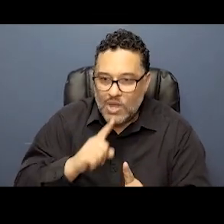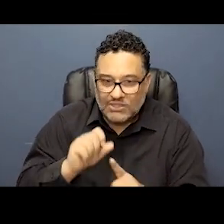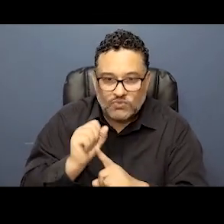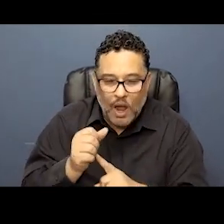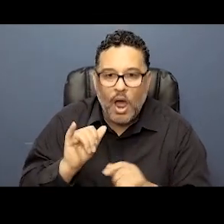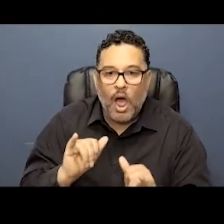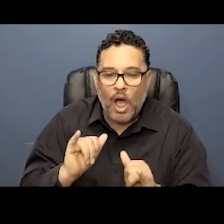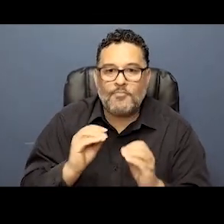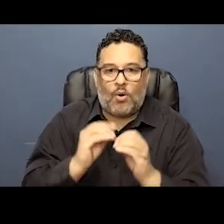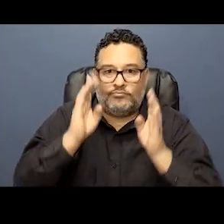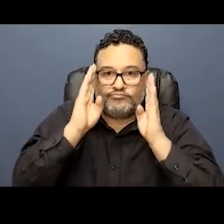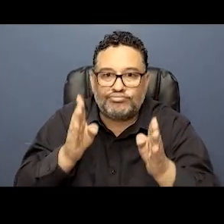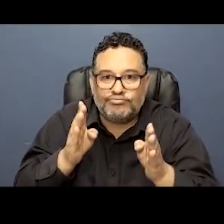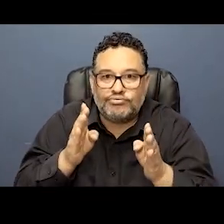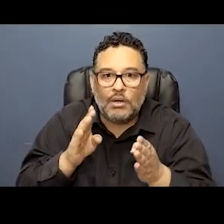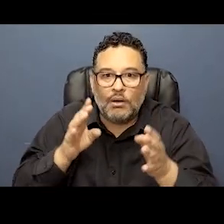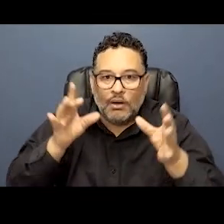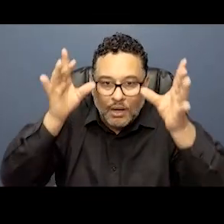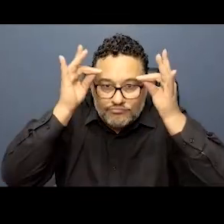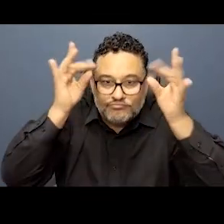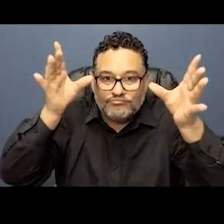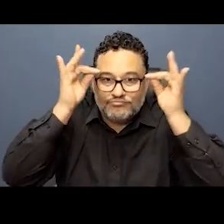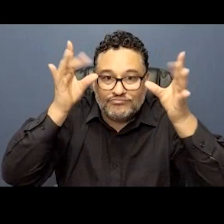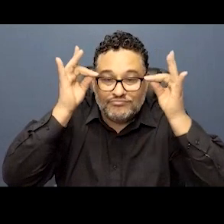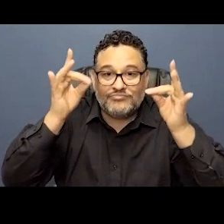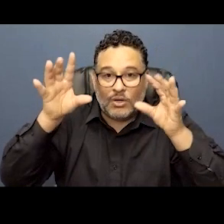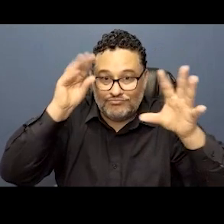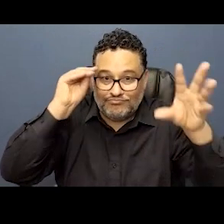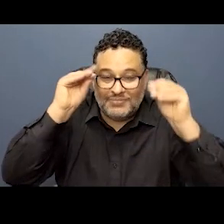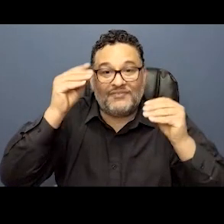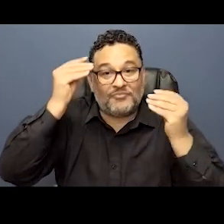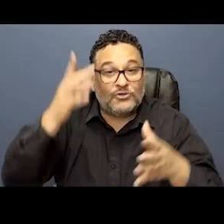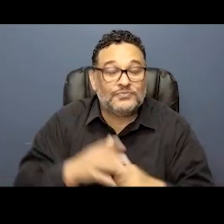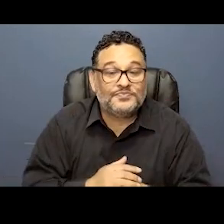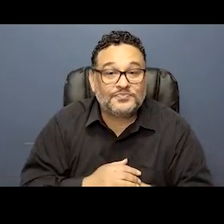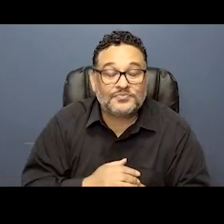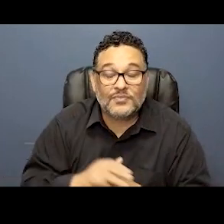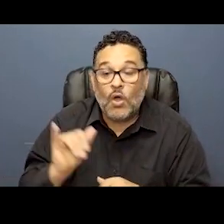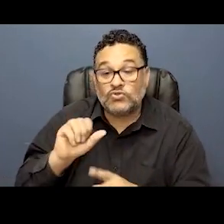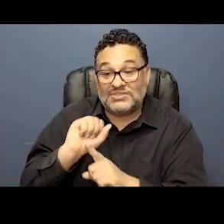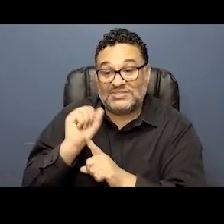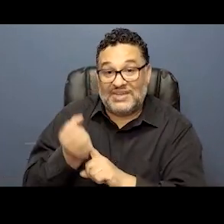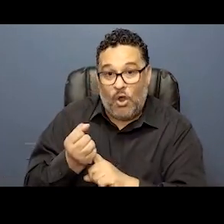learners are more likely to stay engaged and retain the information. Plus, scenarios